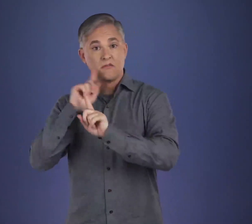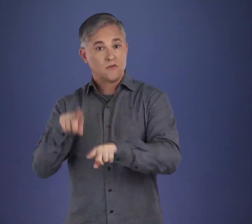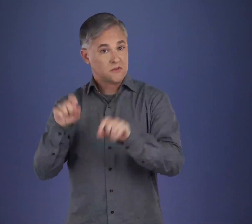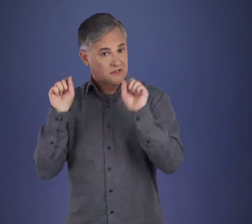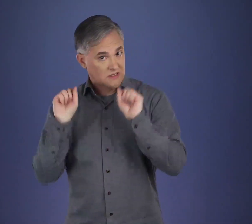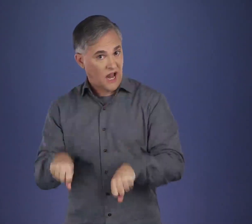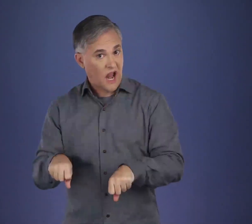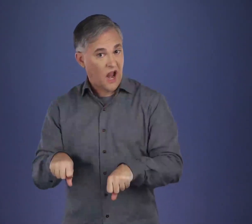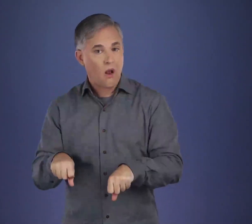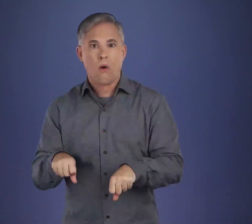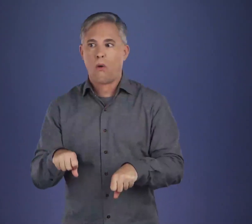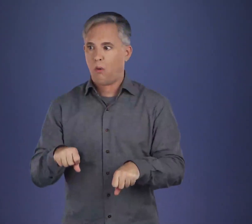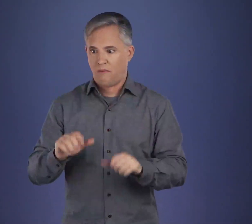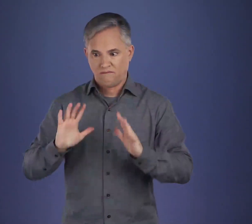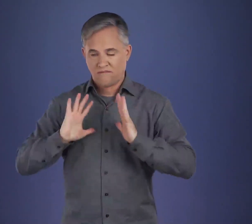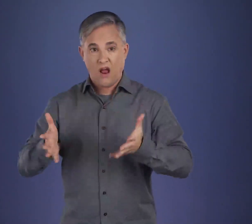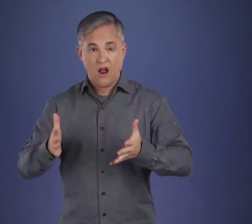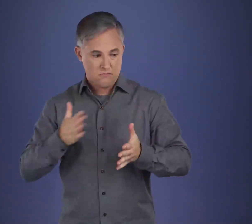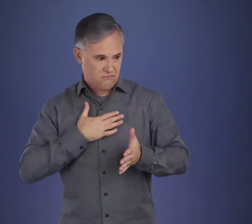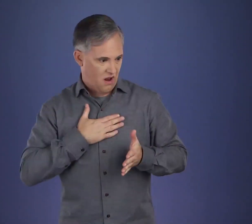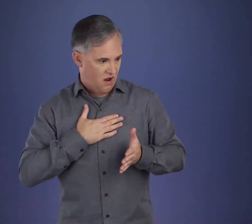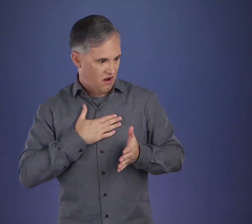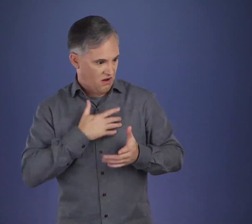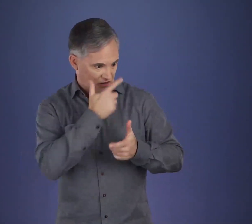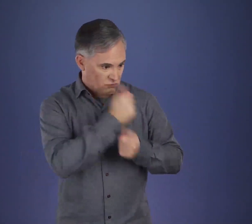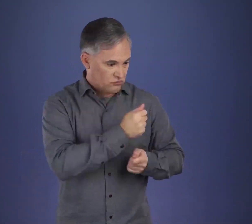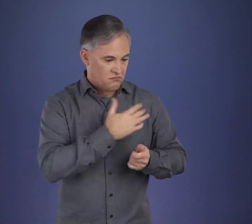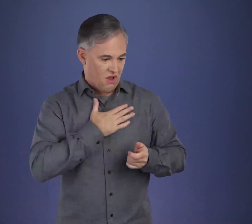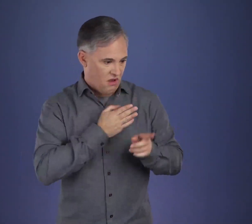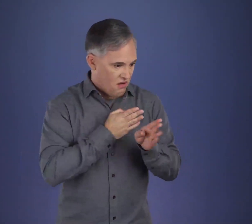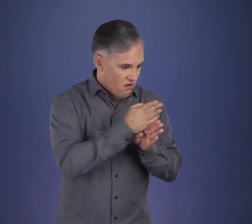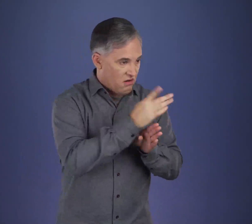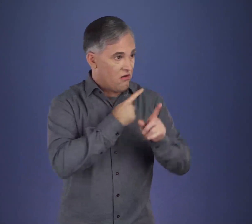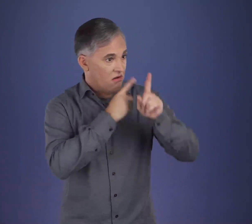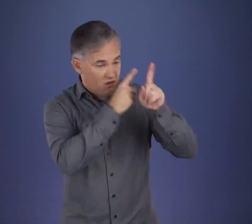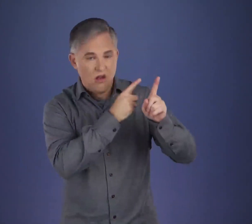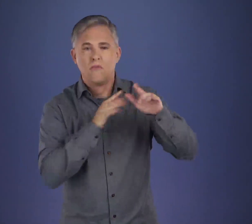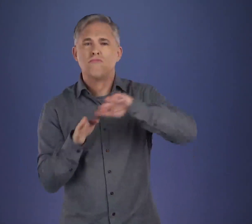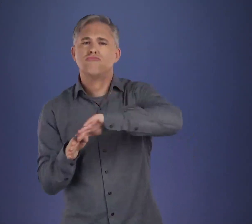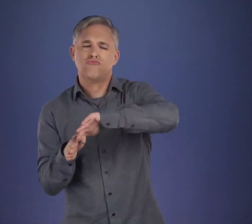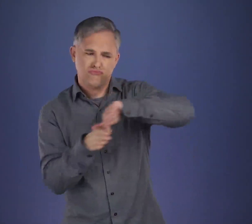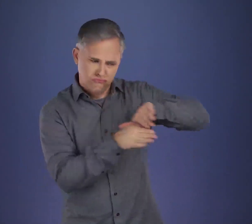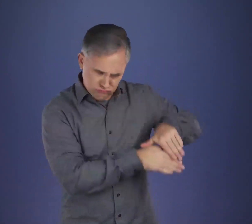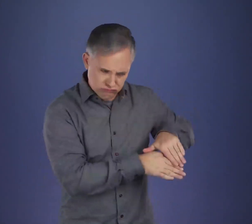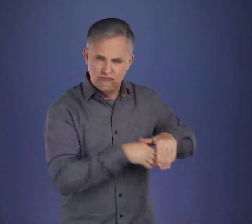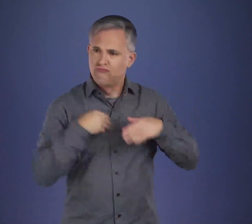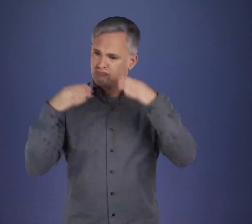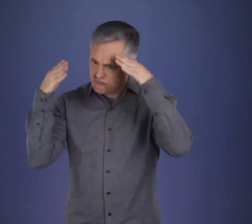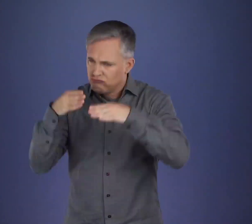In the radiance of such a miraculous discovery, any doctor would set his other ambitions aside,